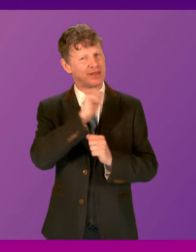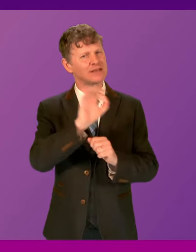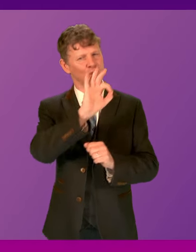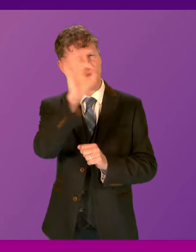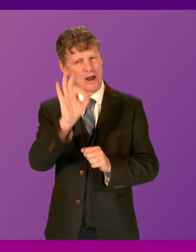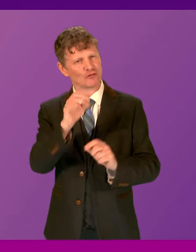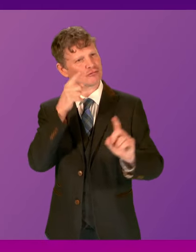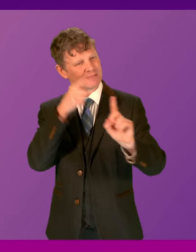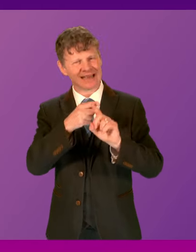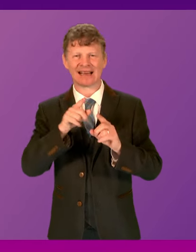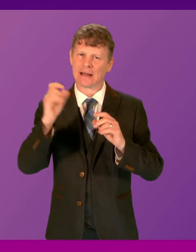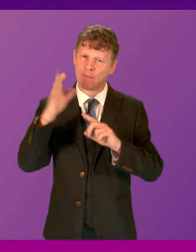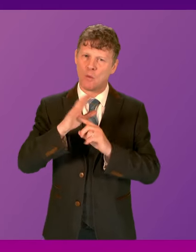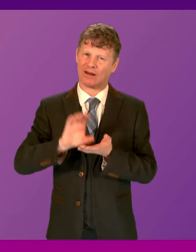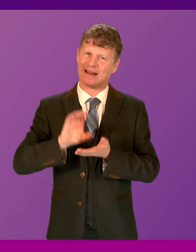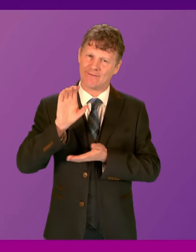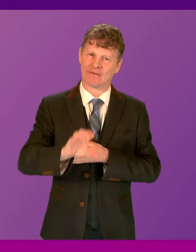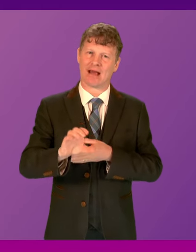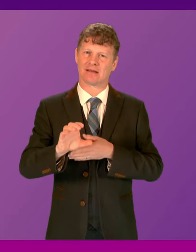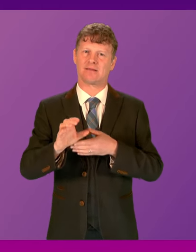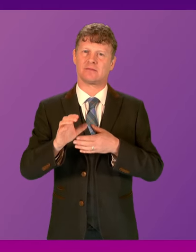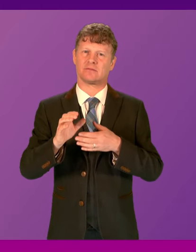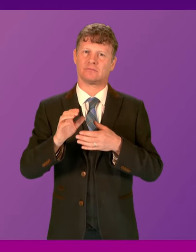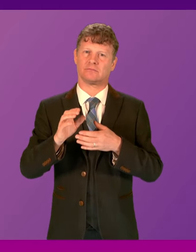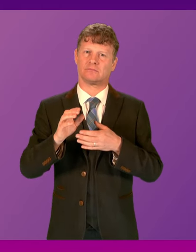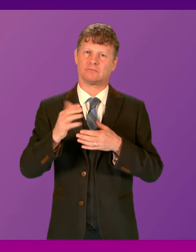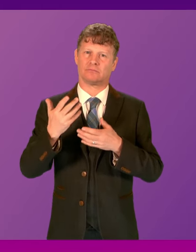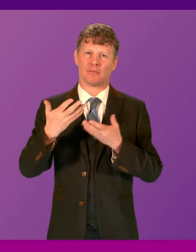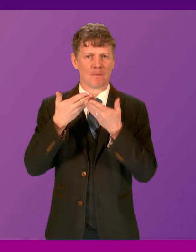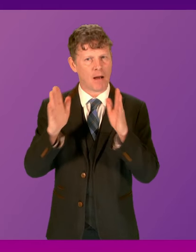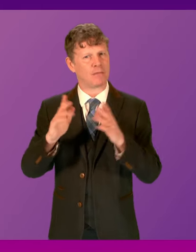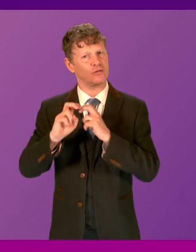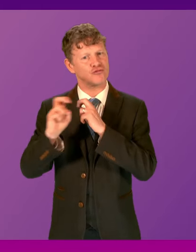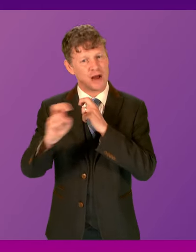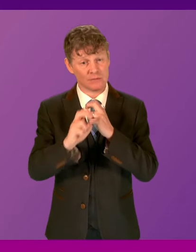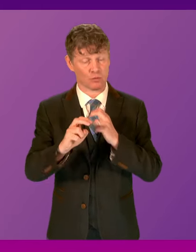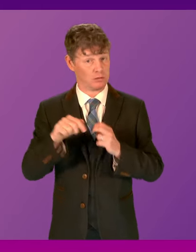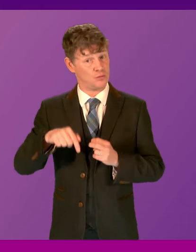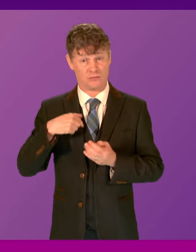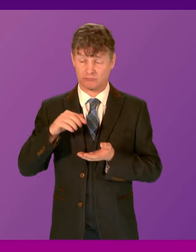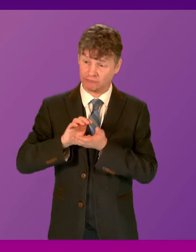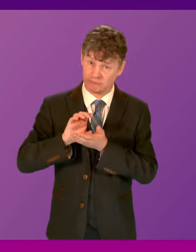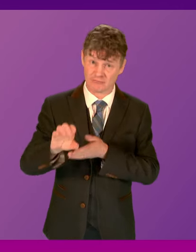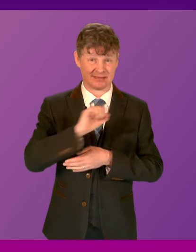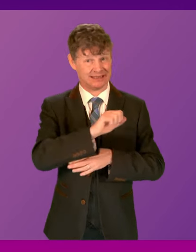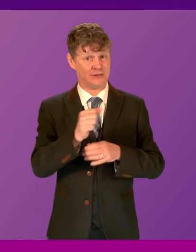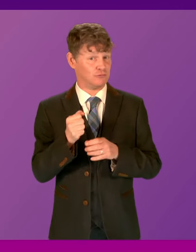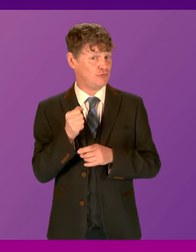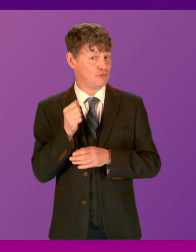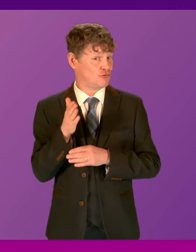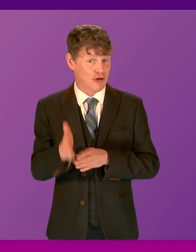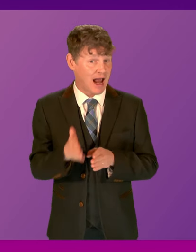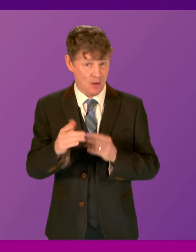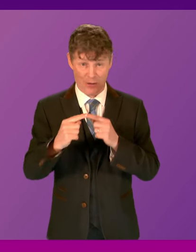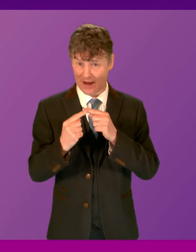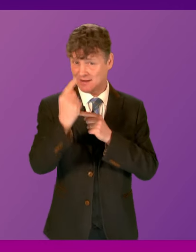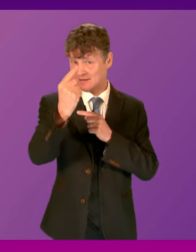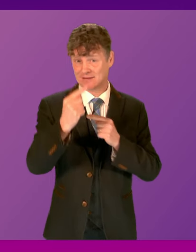in our public transport. That is why I am pleased that the Government invested in the Levenmouth railway—which, I am sure, Alex Rowley welcomes—and why we